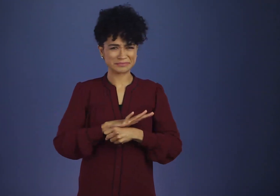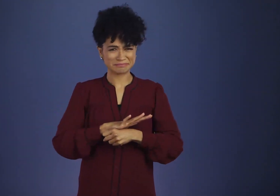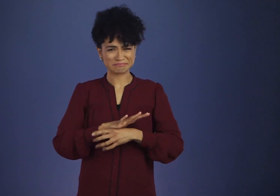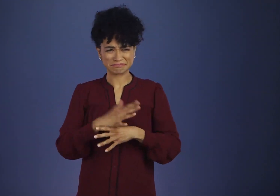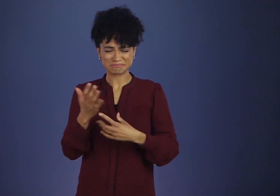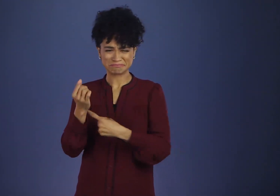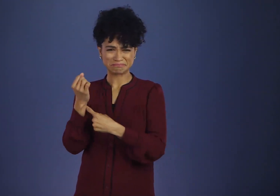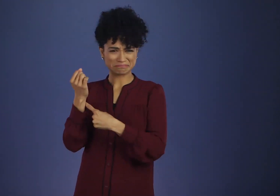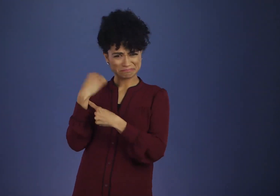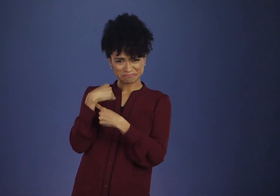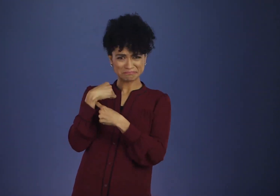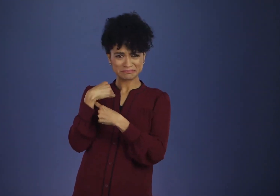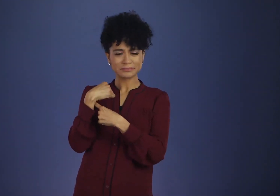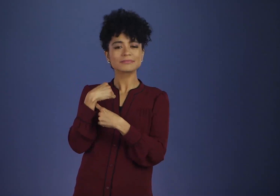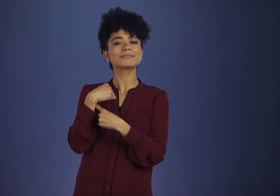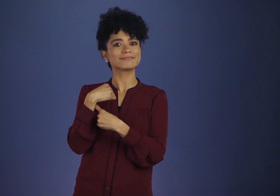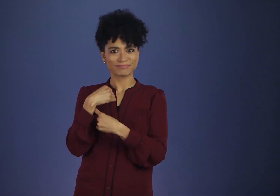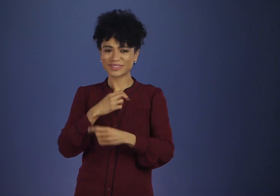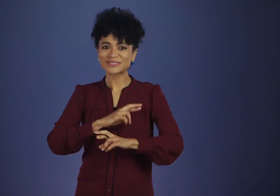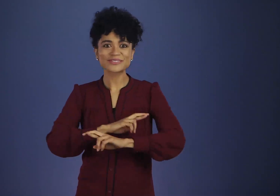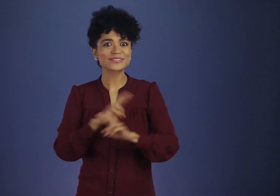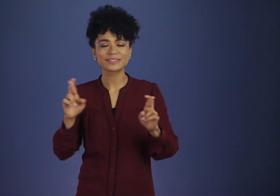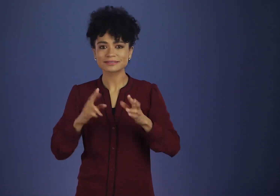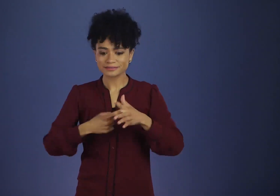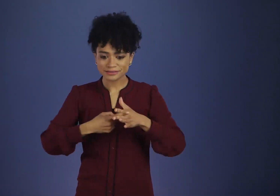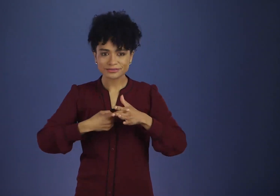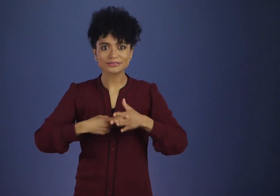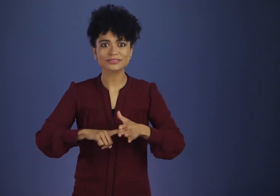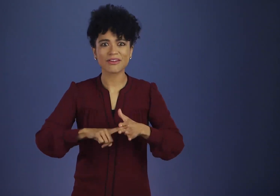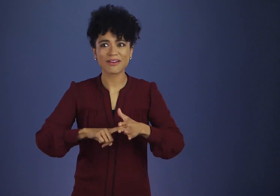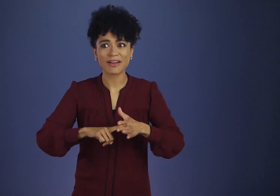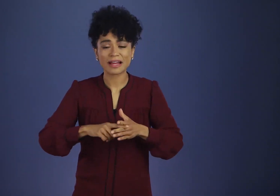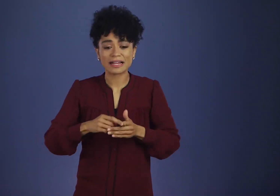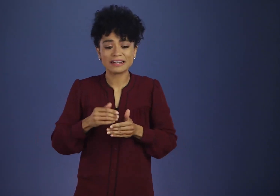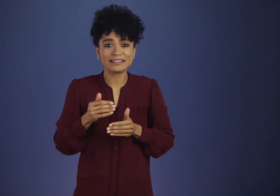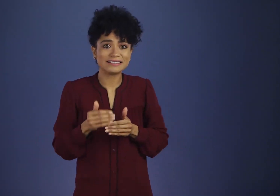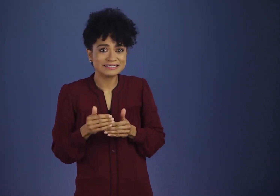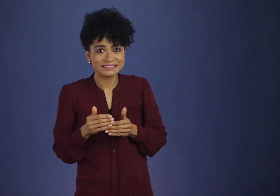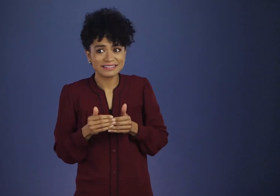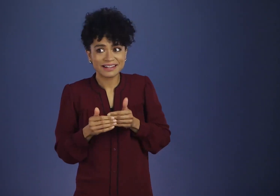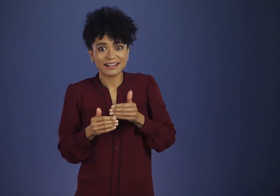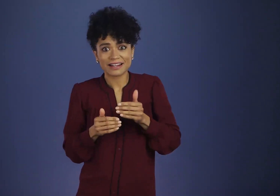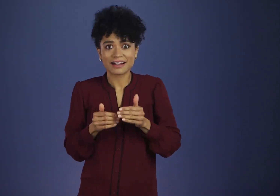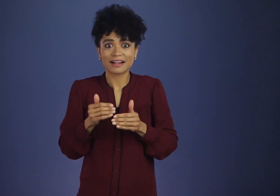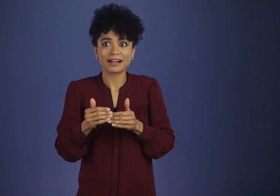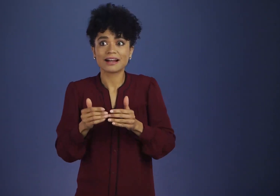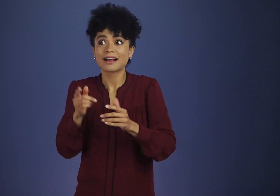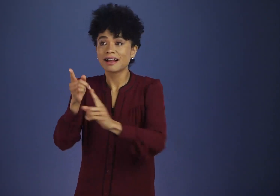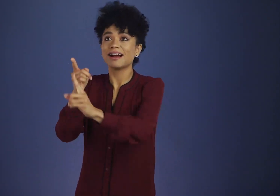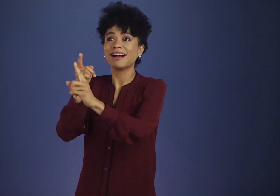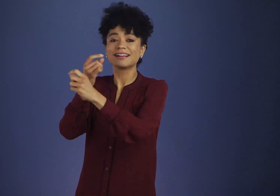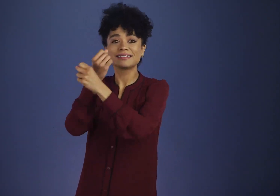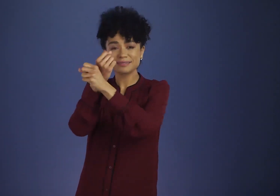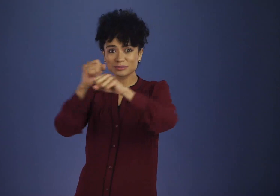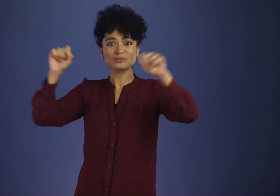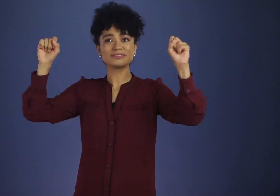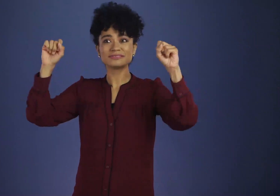We perceive that only through utter defeat are we able to take our first steps toward liberation and strength.